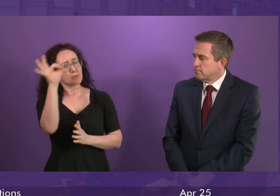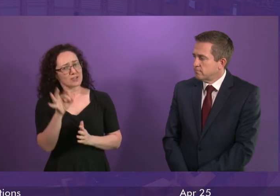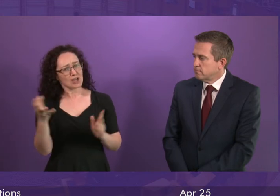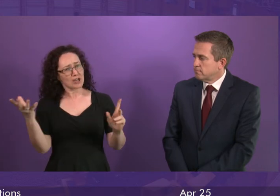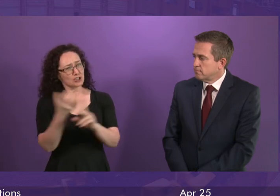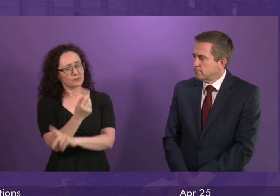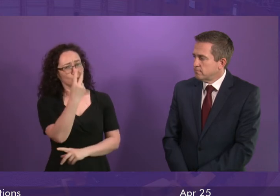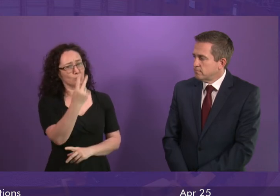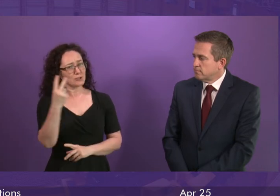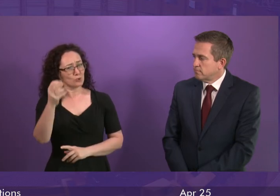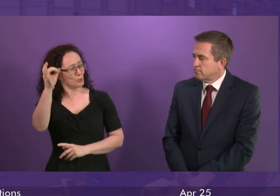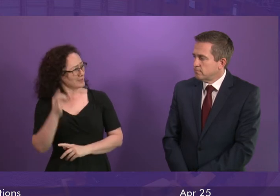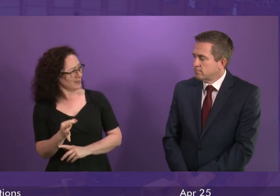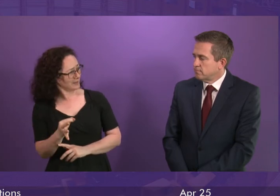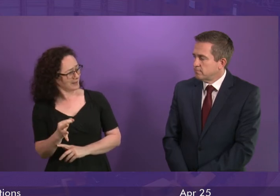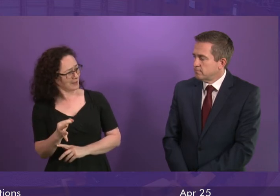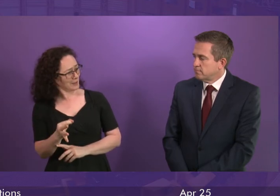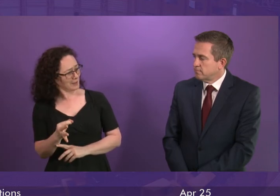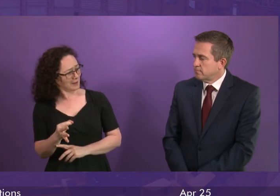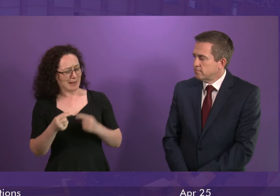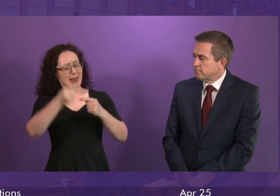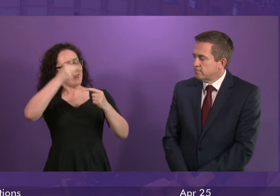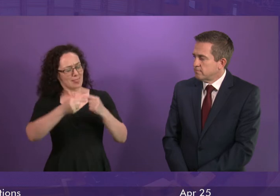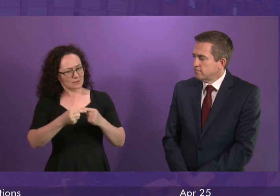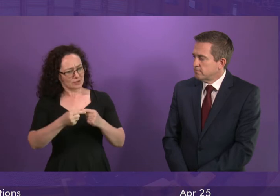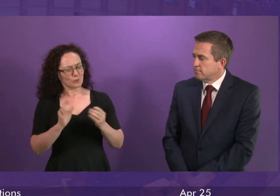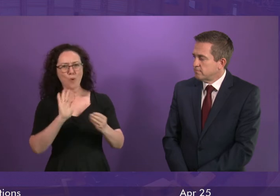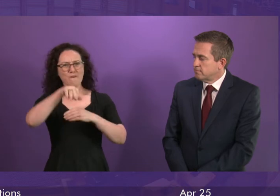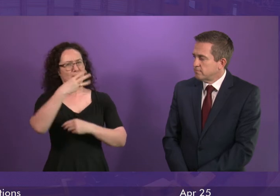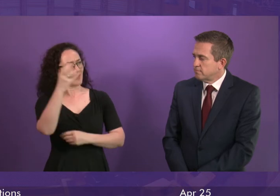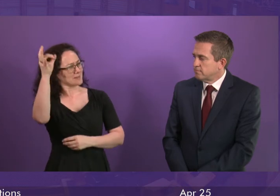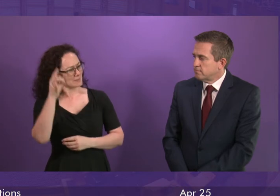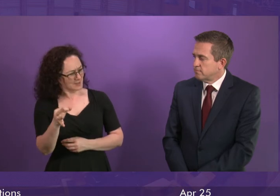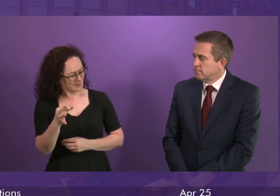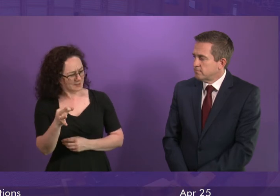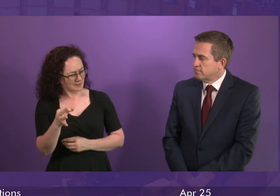more than 30 per cent. The attainment gap between rich and poor at higher level is at